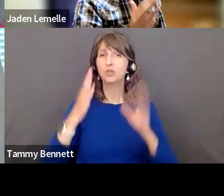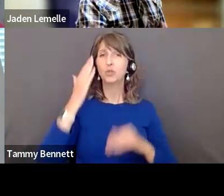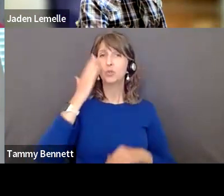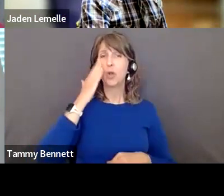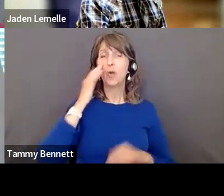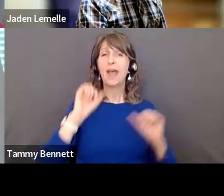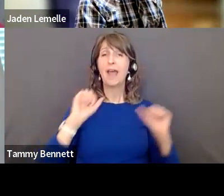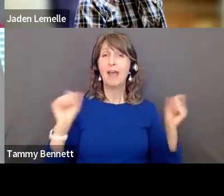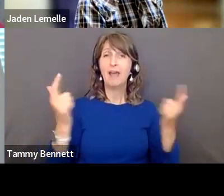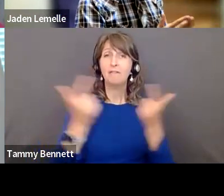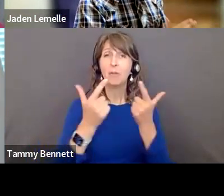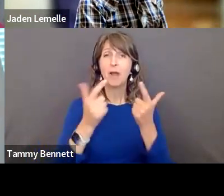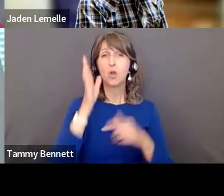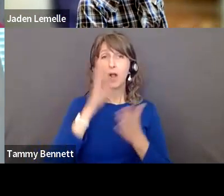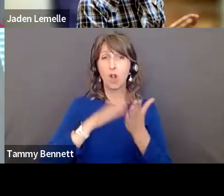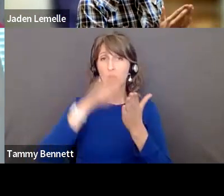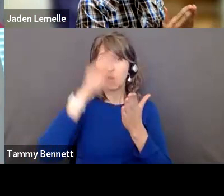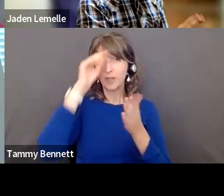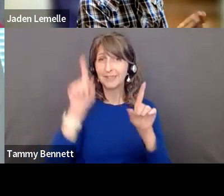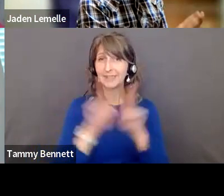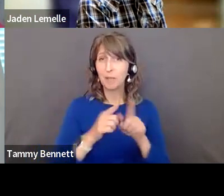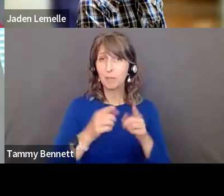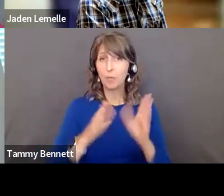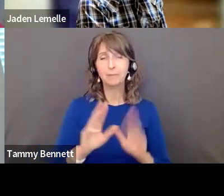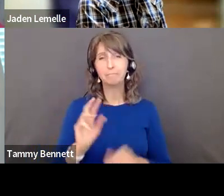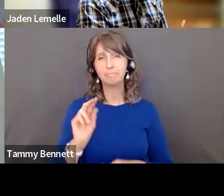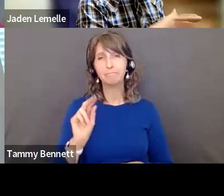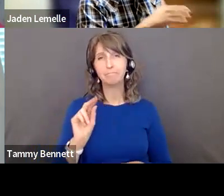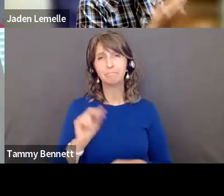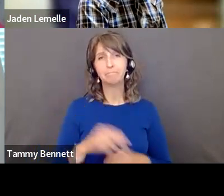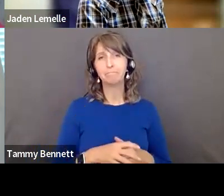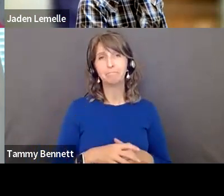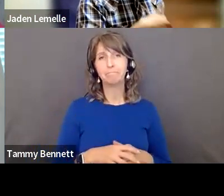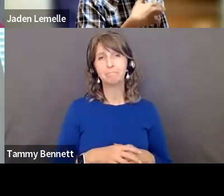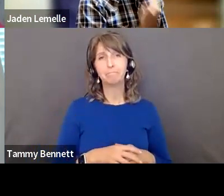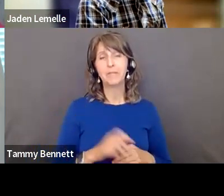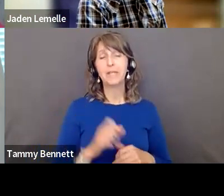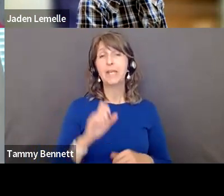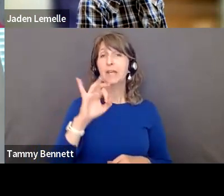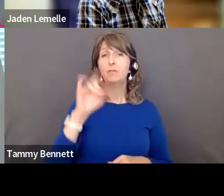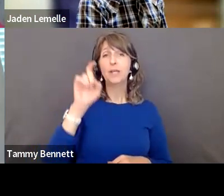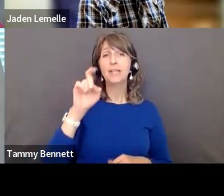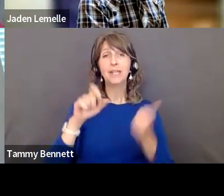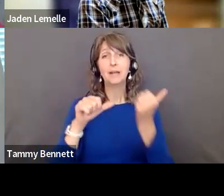Like, if you need a pair to, if you need an assistant, to come in to help the child out.